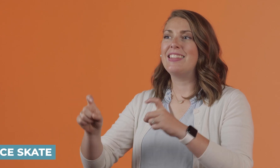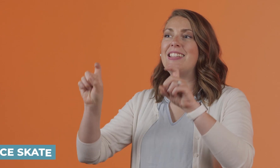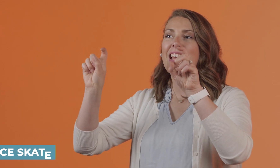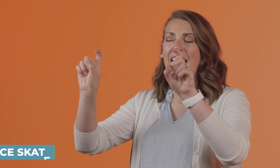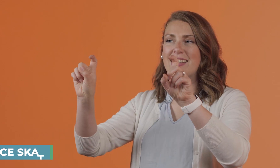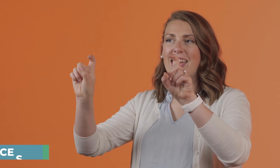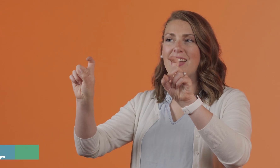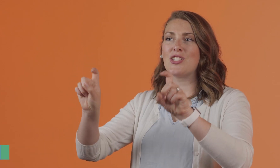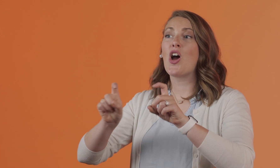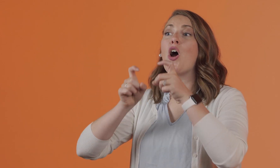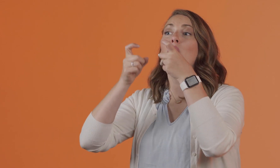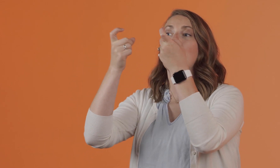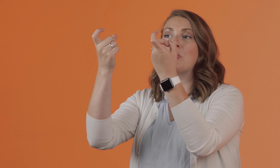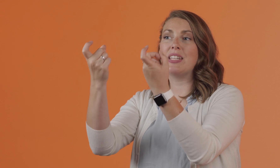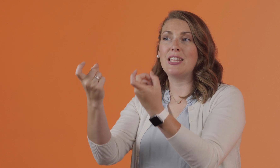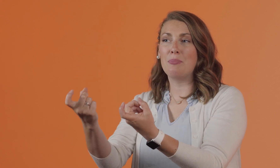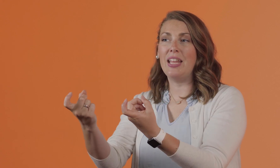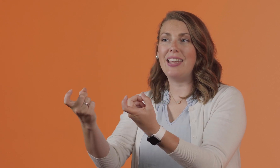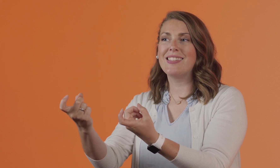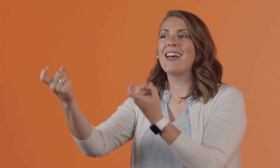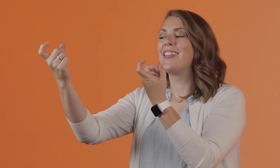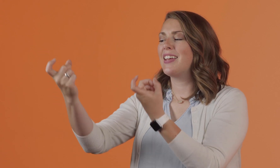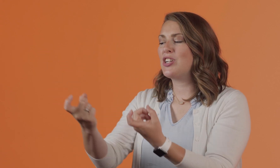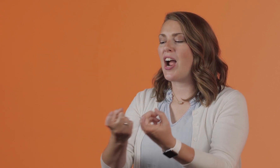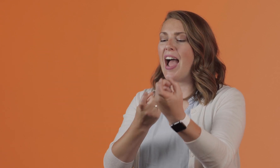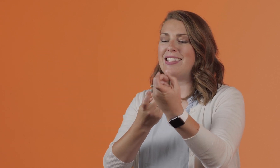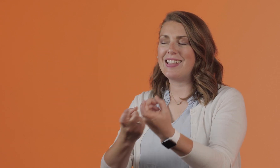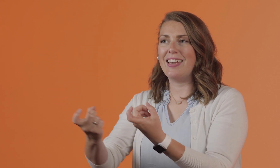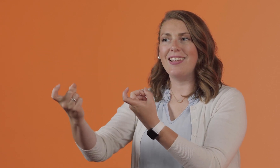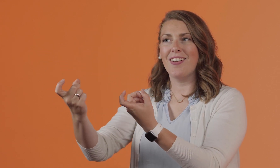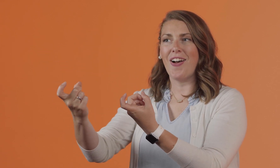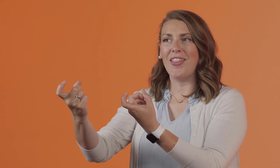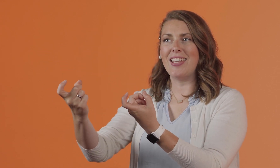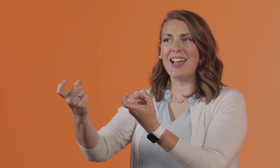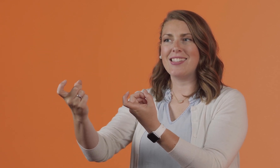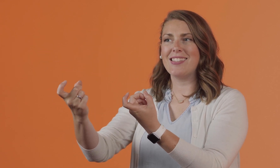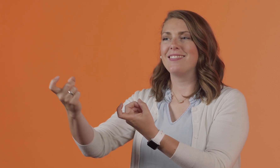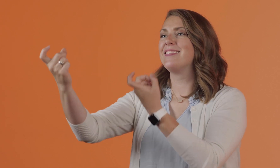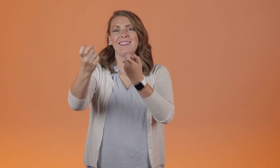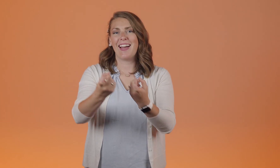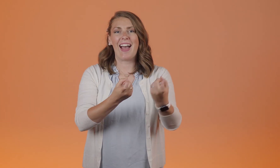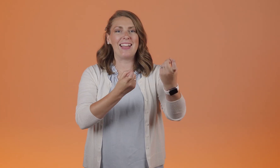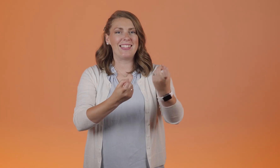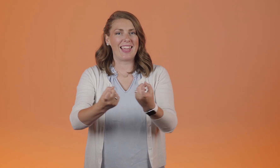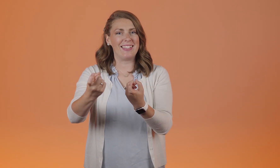These "X" hands are representing the blades like you're ice skating on the ice. ICE SKATE